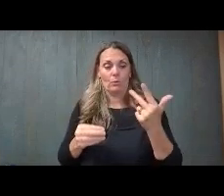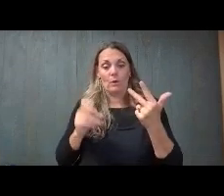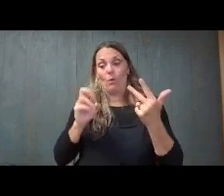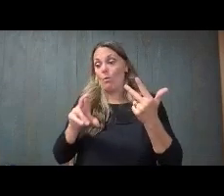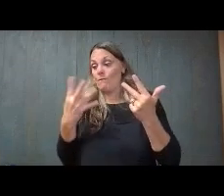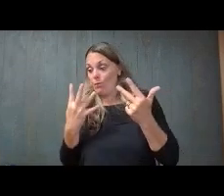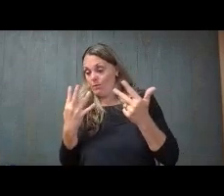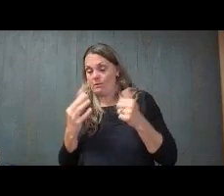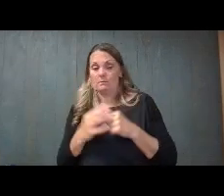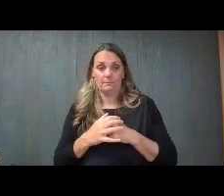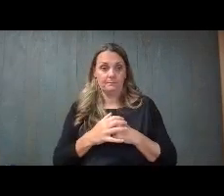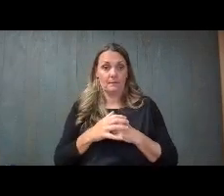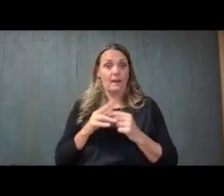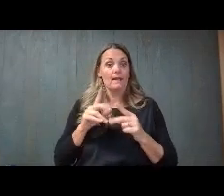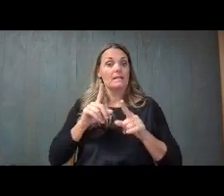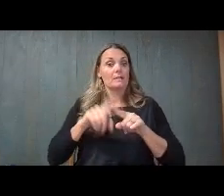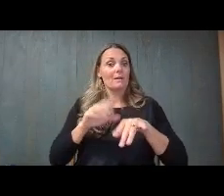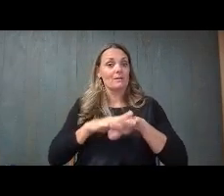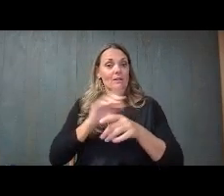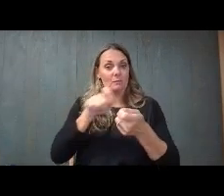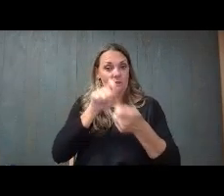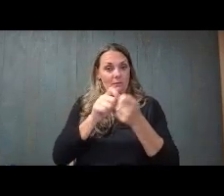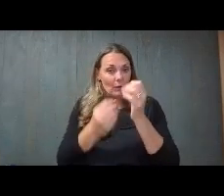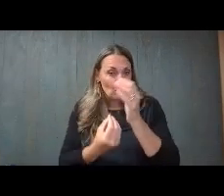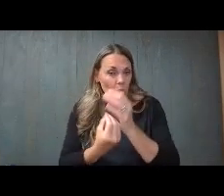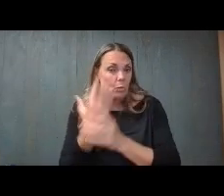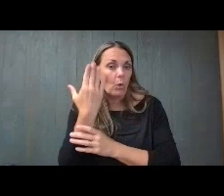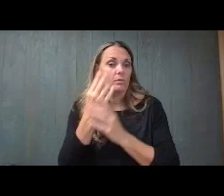Based on the specific program growth focus of the CRP.